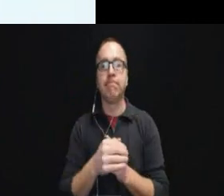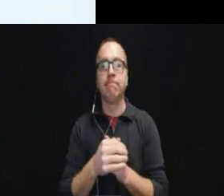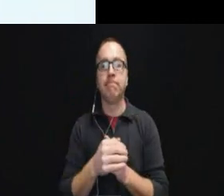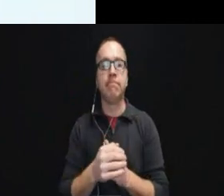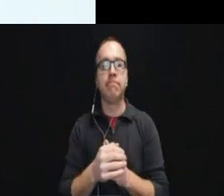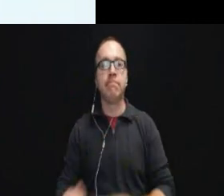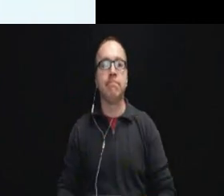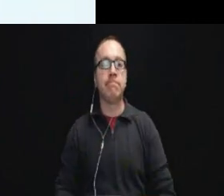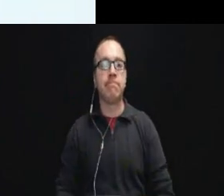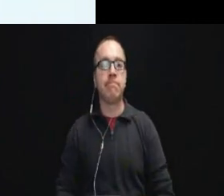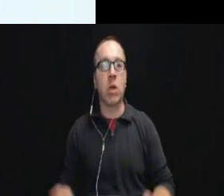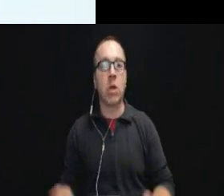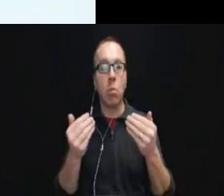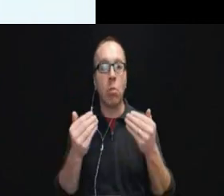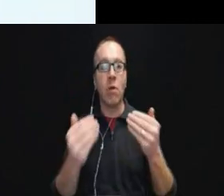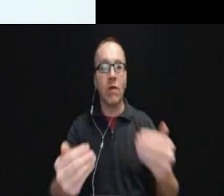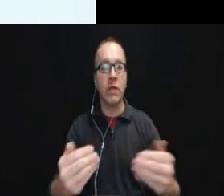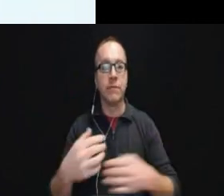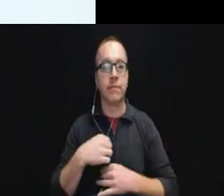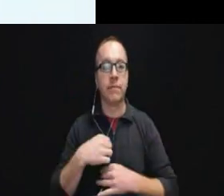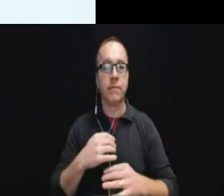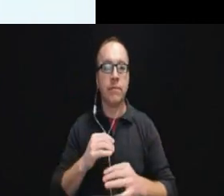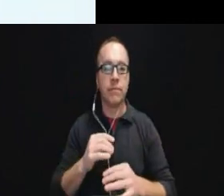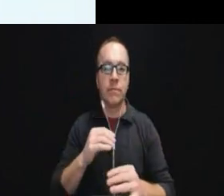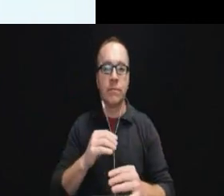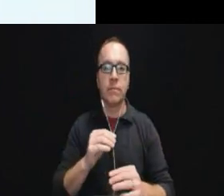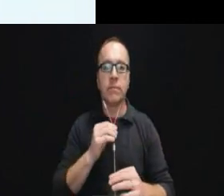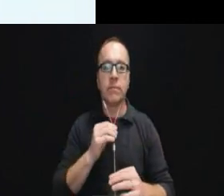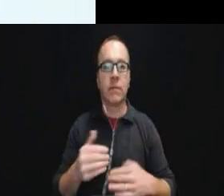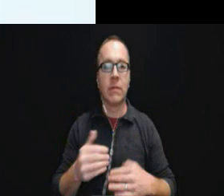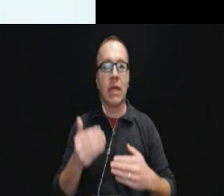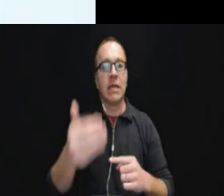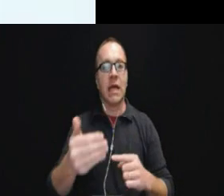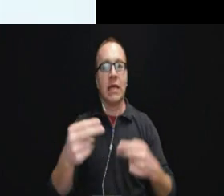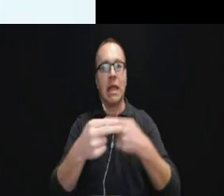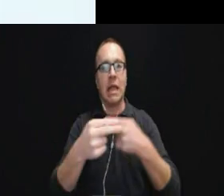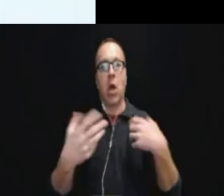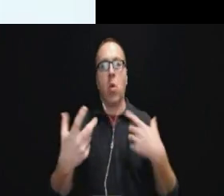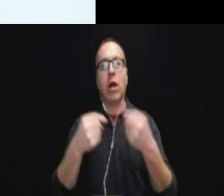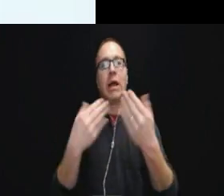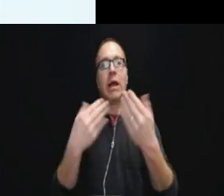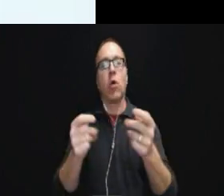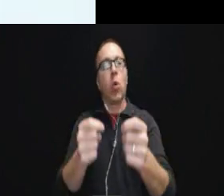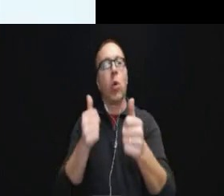So moving on to the next slide, I want to kind of give a quick caveat before we jump